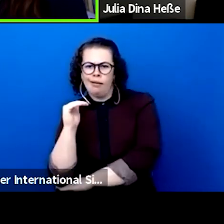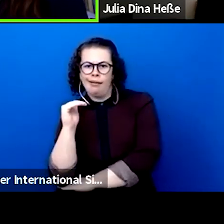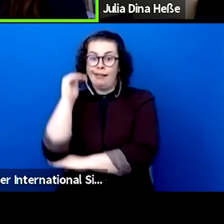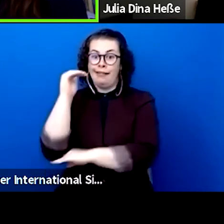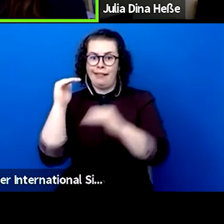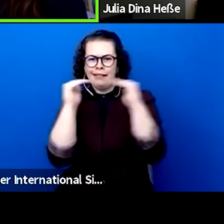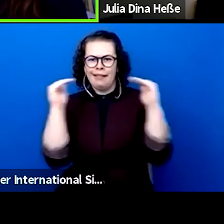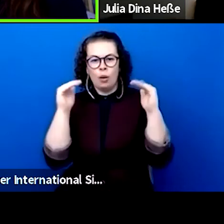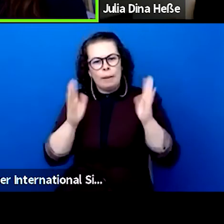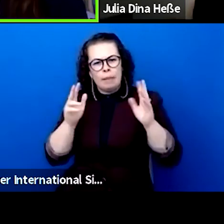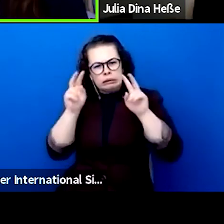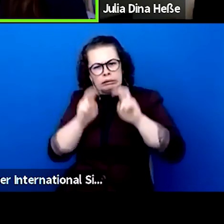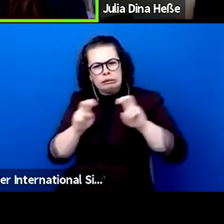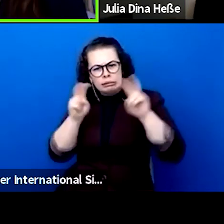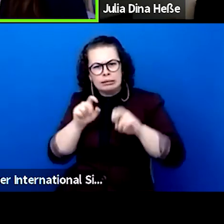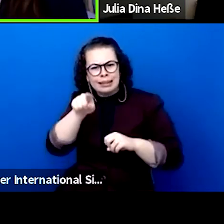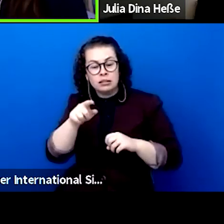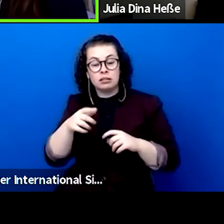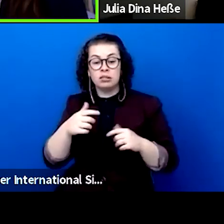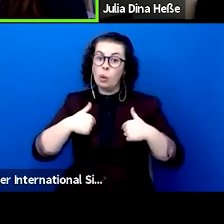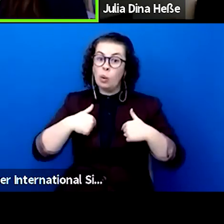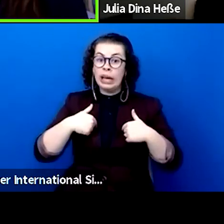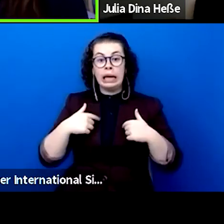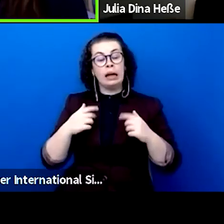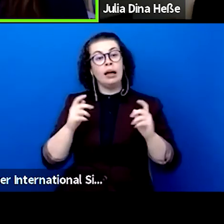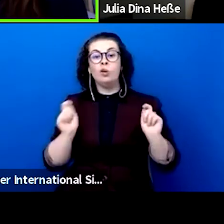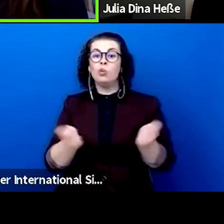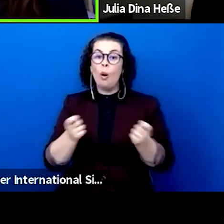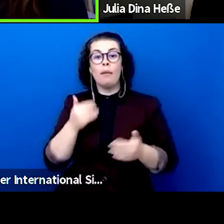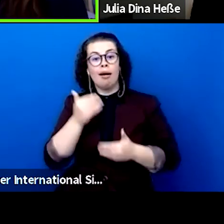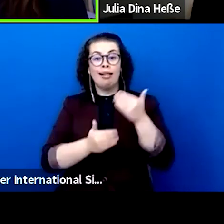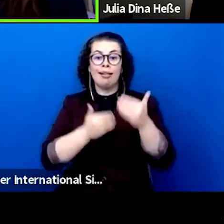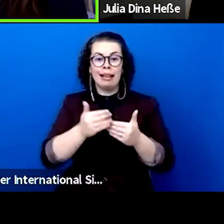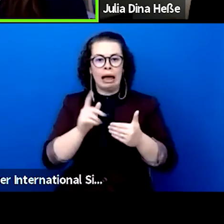the western aesthetics that you know have been normalized and to challenge ourselves